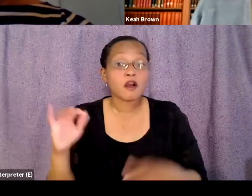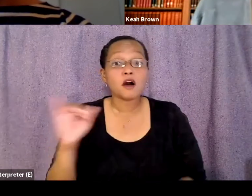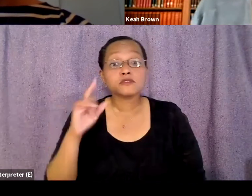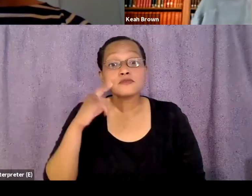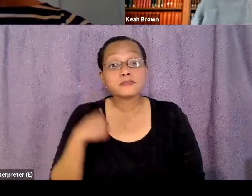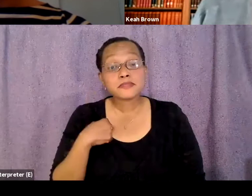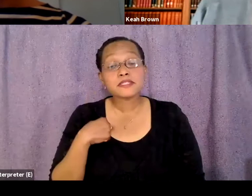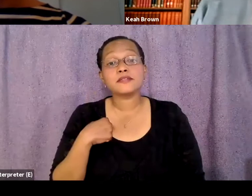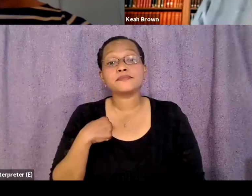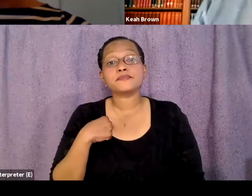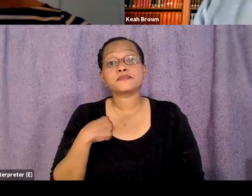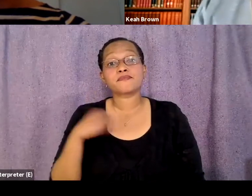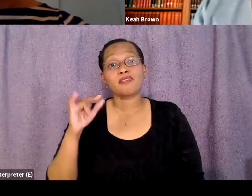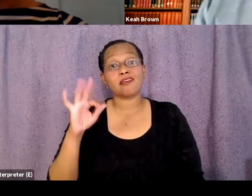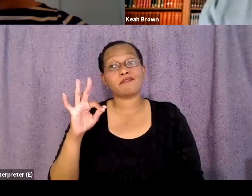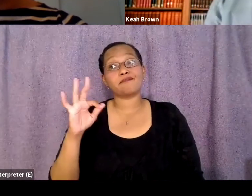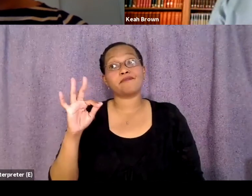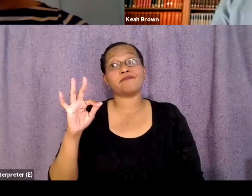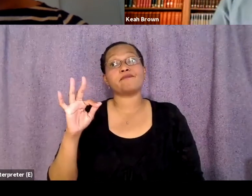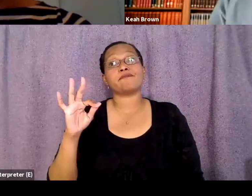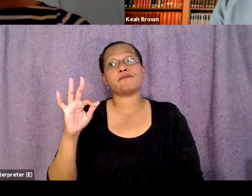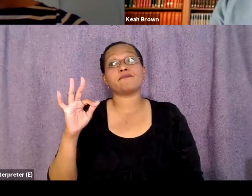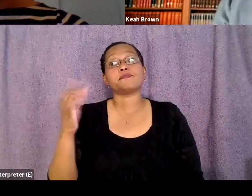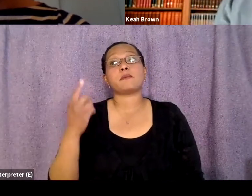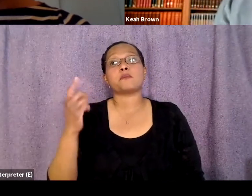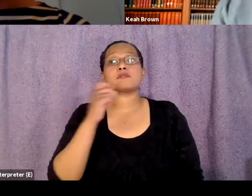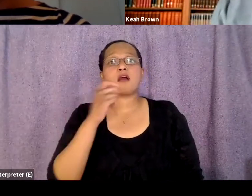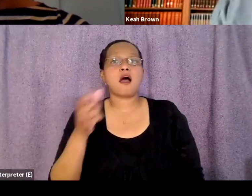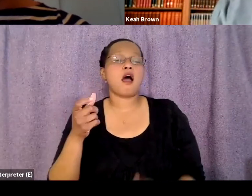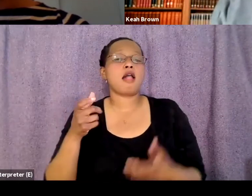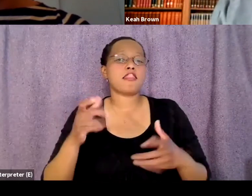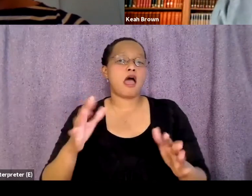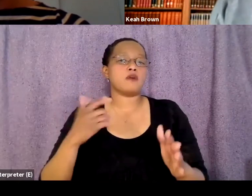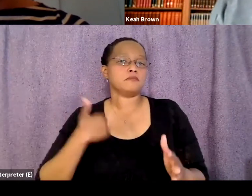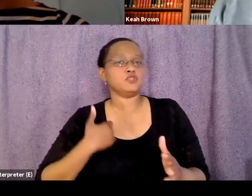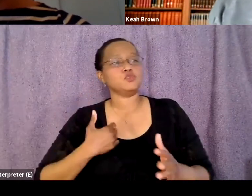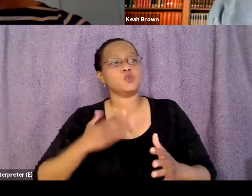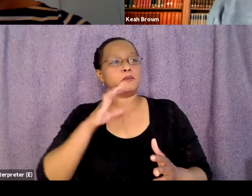Keah Brown: Give me I guess the space to be all that I am and they don't show up for me